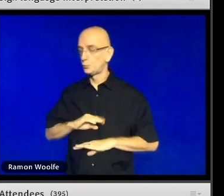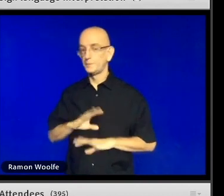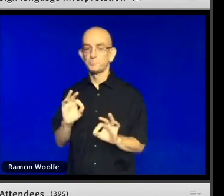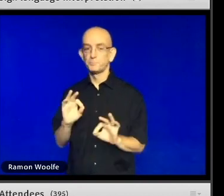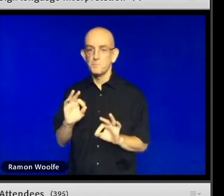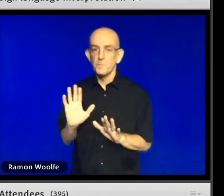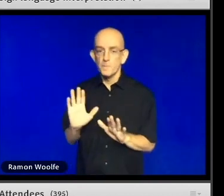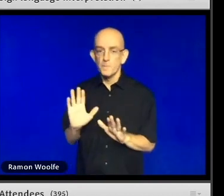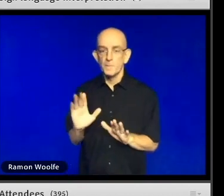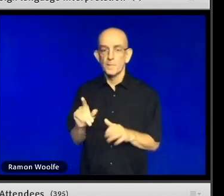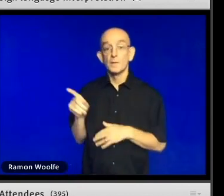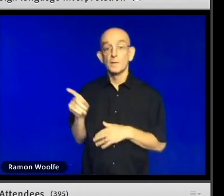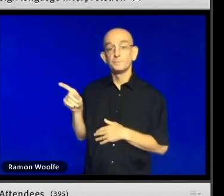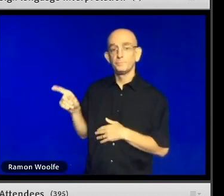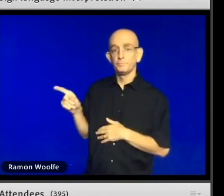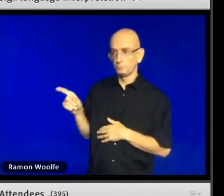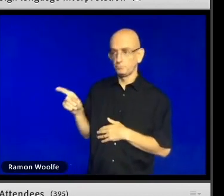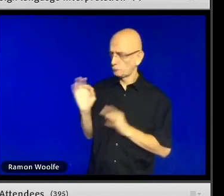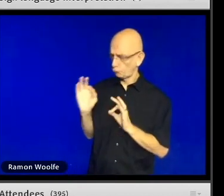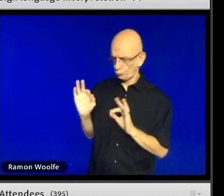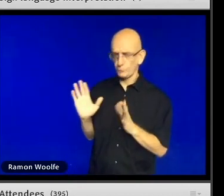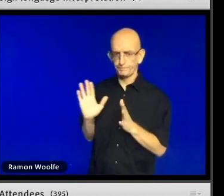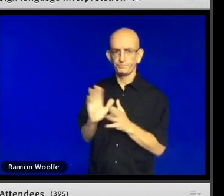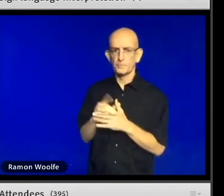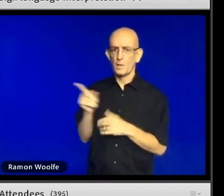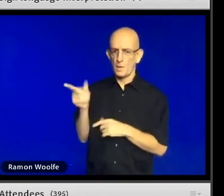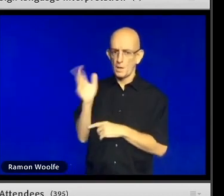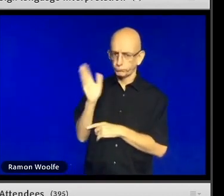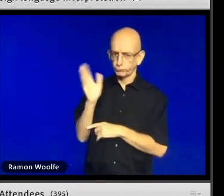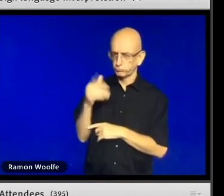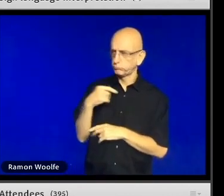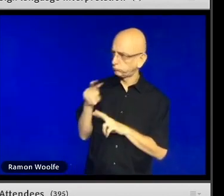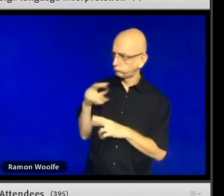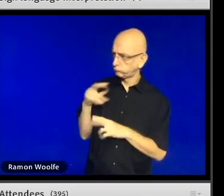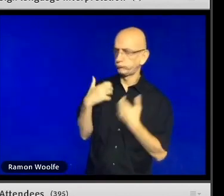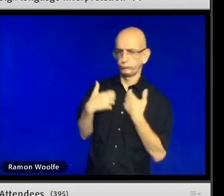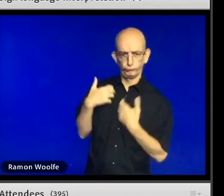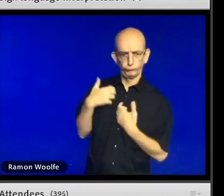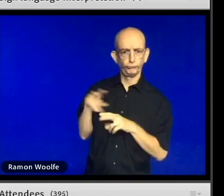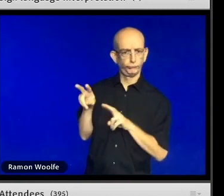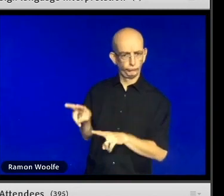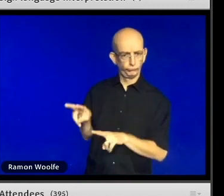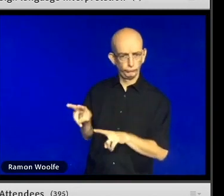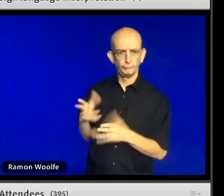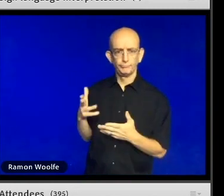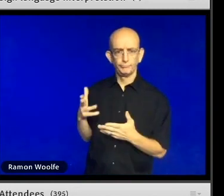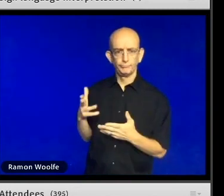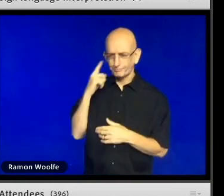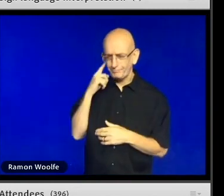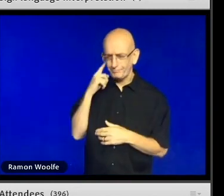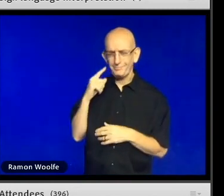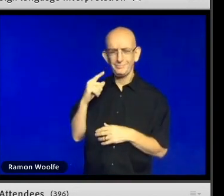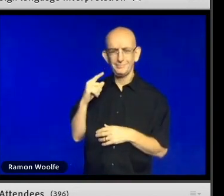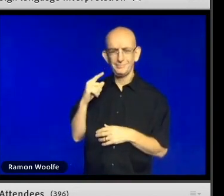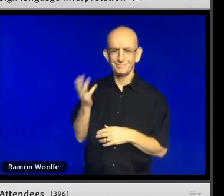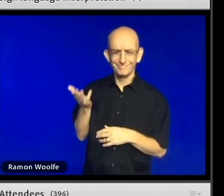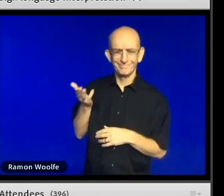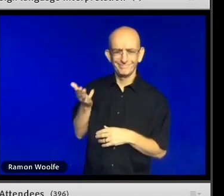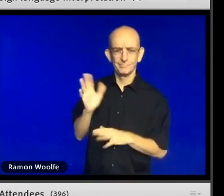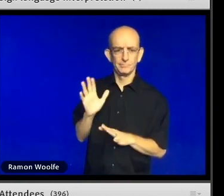and communication is accessible and actionable information. So involving necessary support for people to look under information and properly. Okay. Thank you very much.